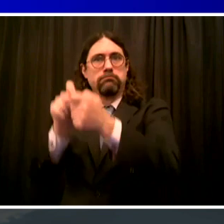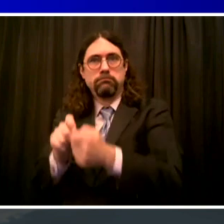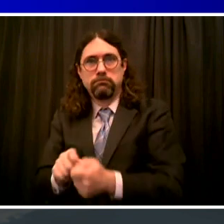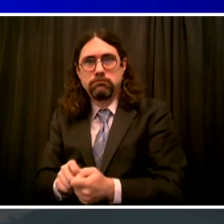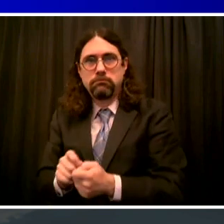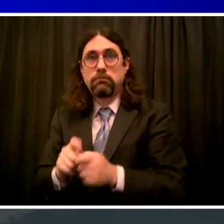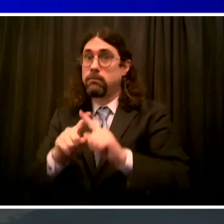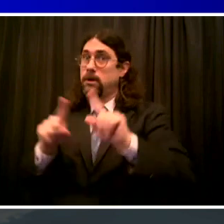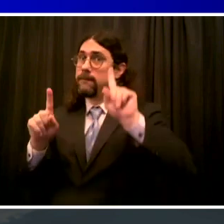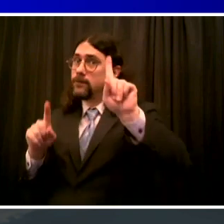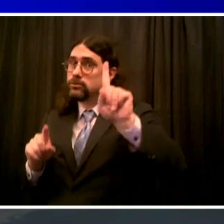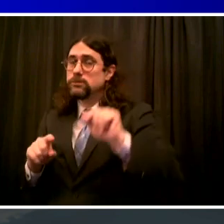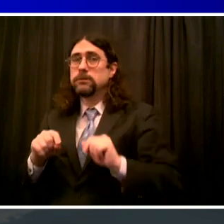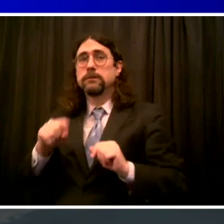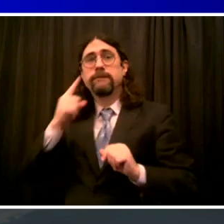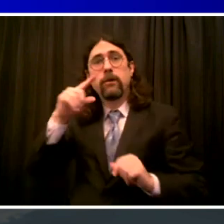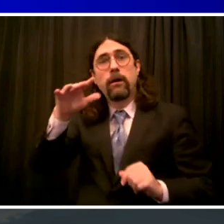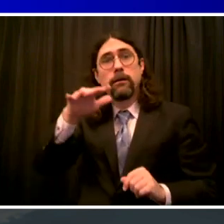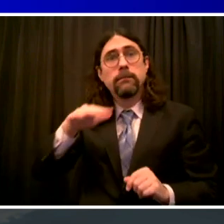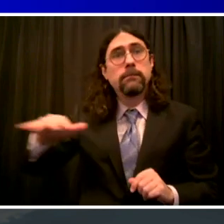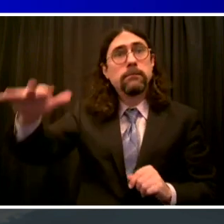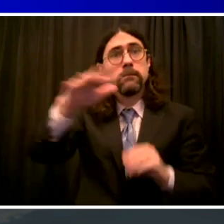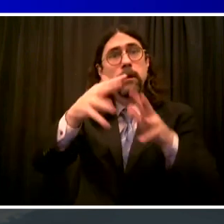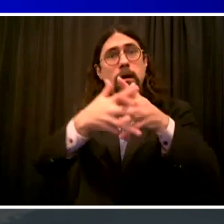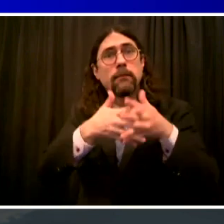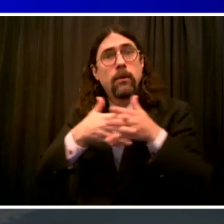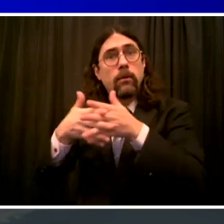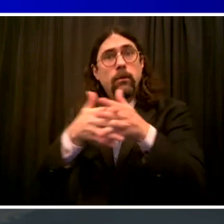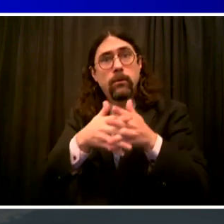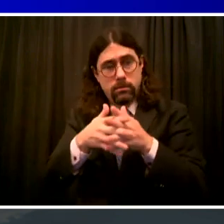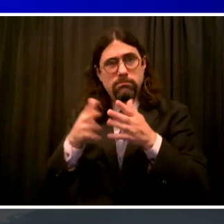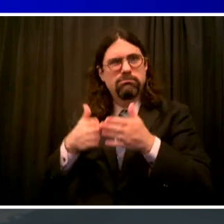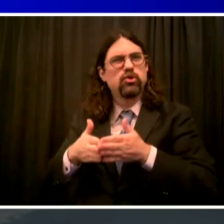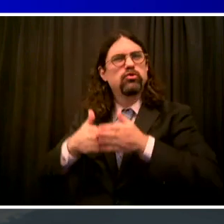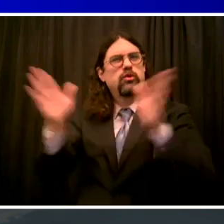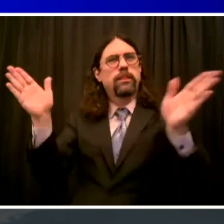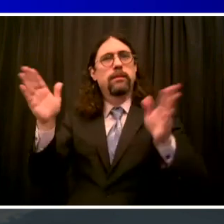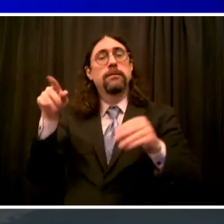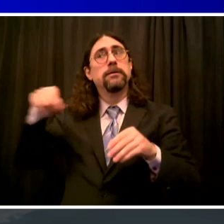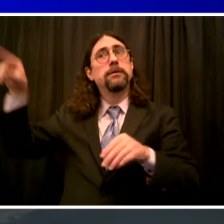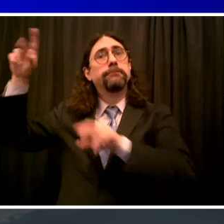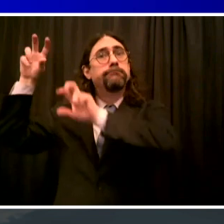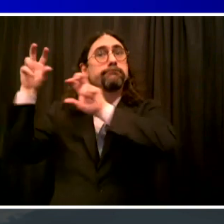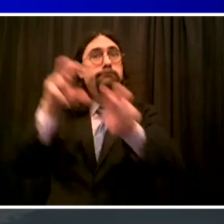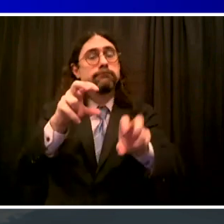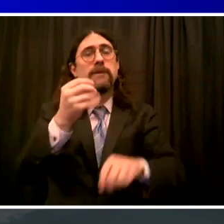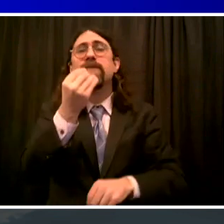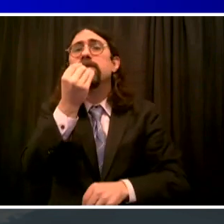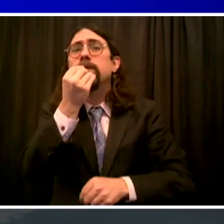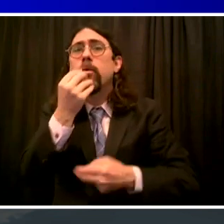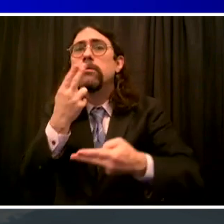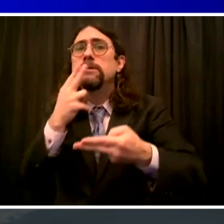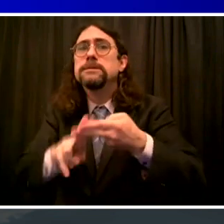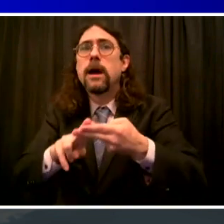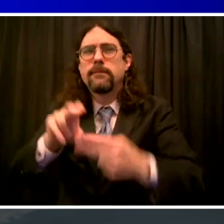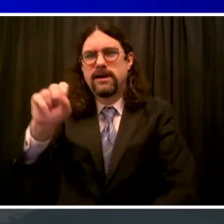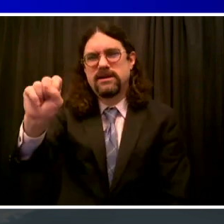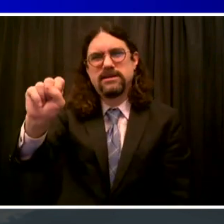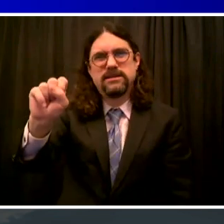MIPOTRANT. FOR THE ENTIRE COUNTRY, $10 BILLION INCREASE IN FOOD STAMPS. THE S.N.A.P. PROGRAM, AND WE SEE ALREADY HOW